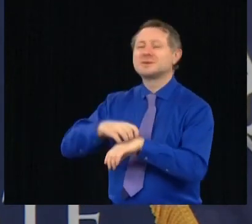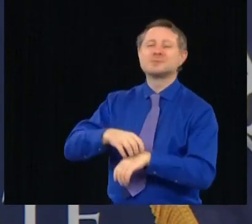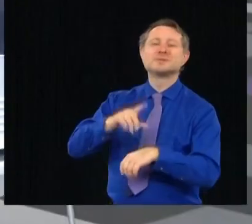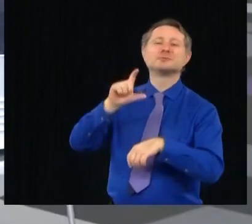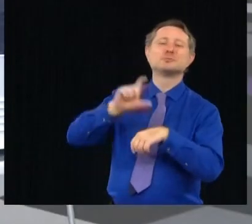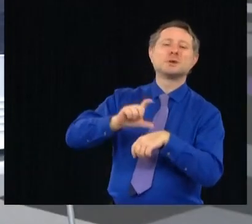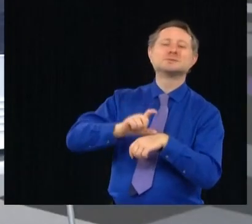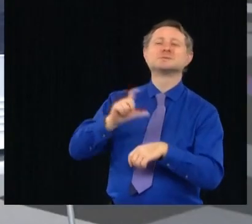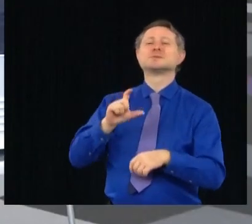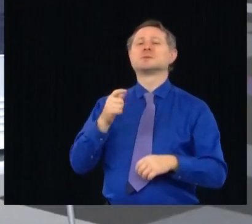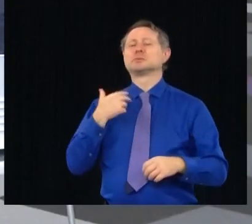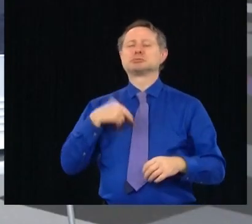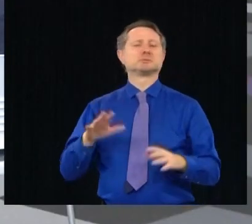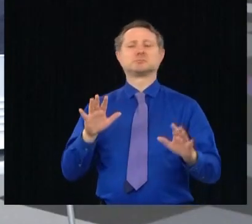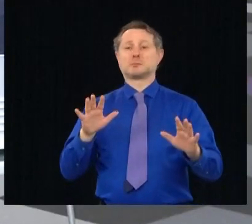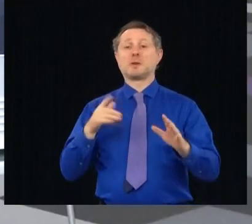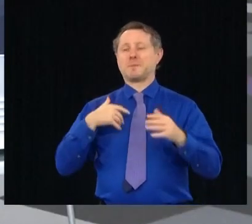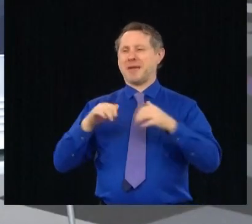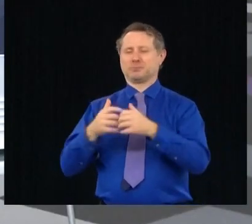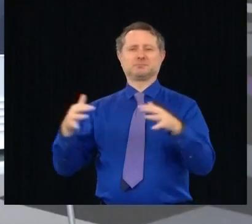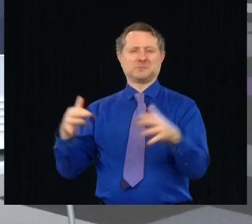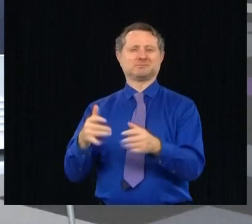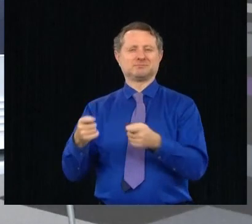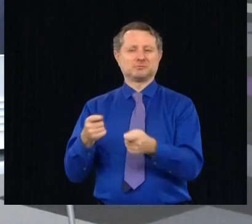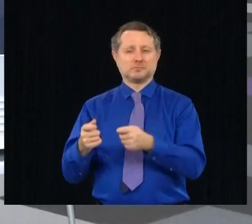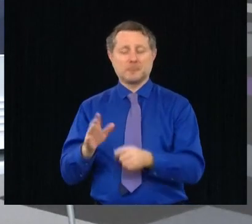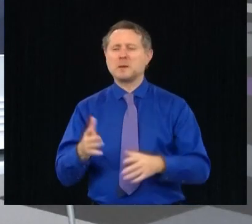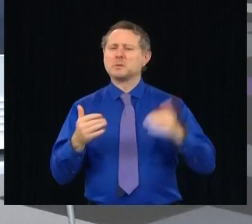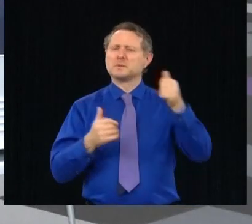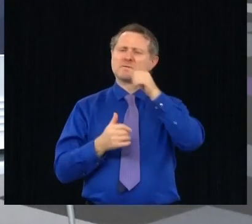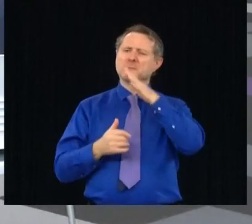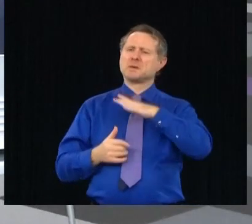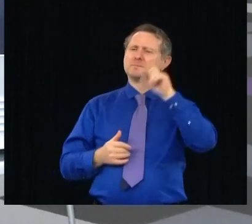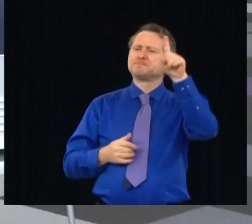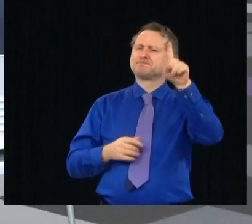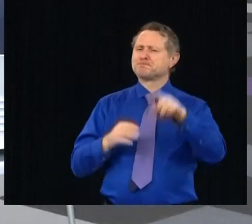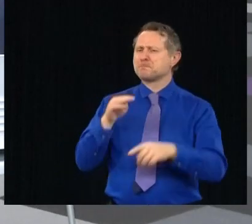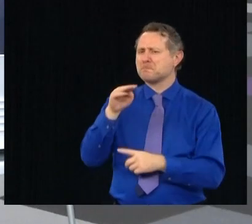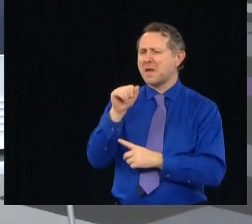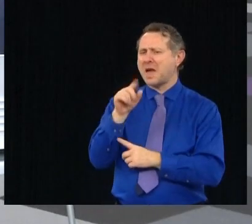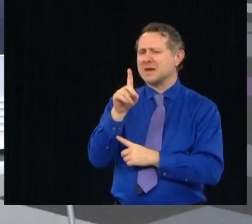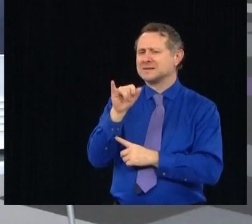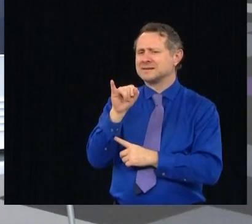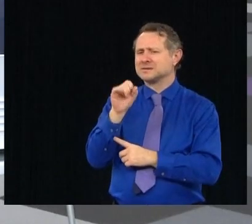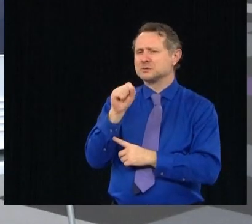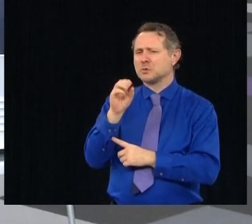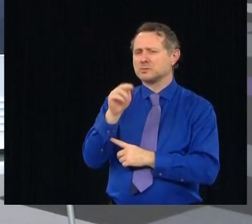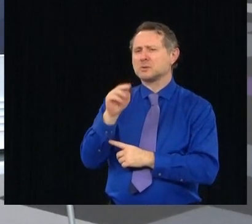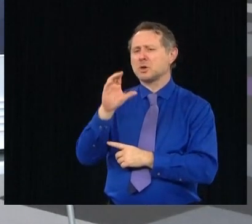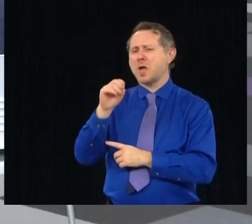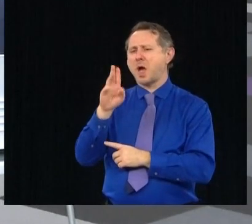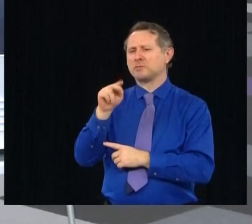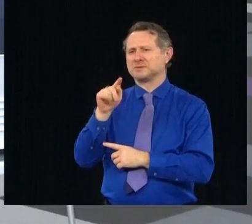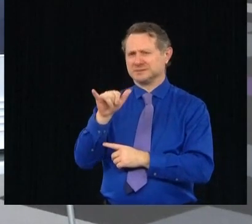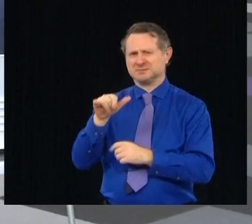BUT THAT'S WHAT -- THAT'S THE ISSUE ON THE CHURCHES, TEMPLES, MOSQUES.